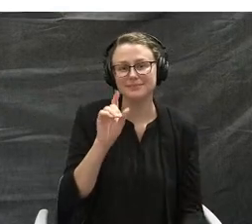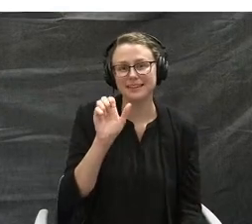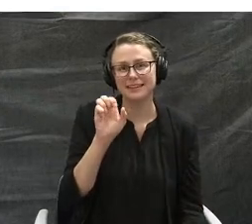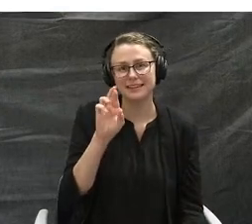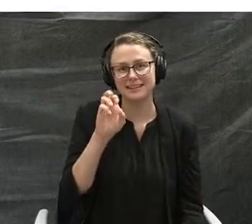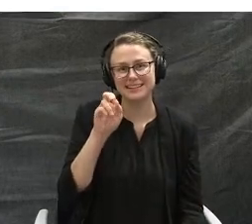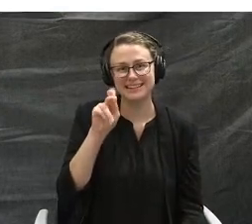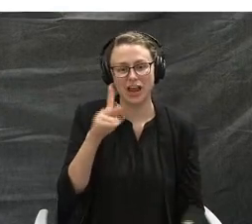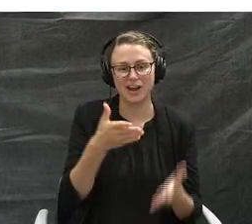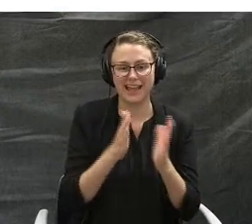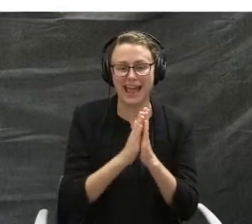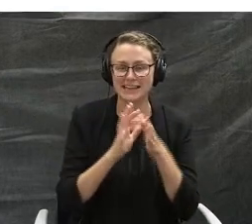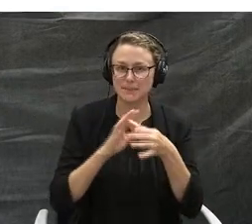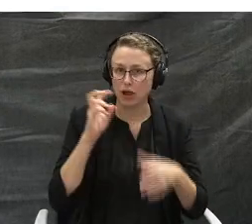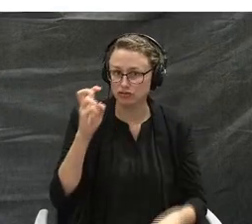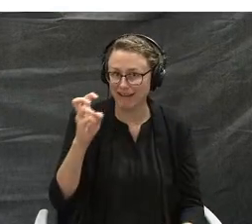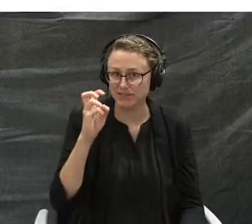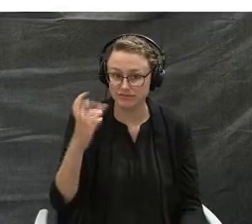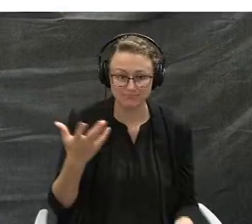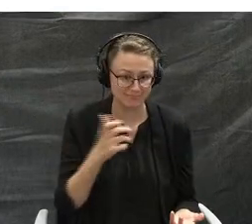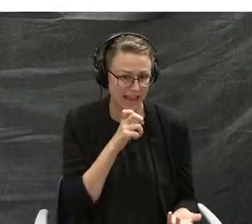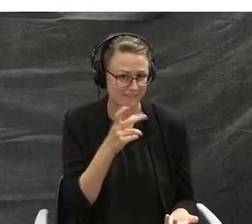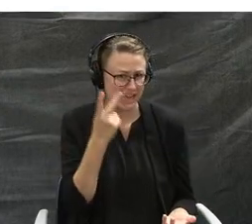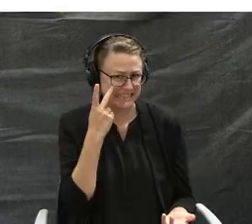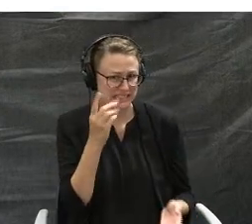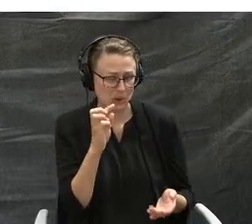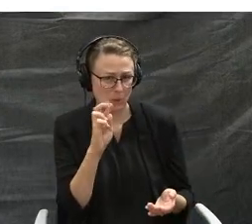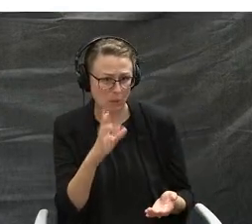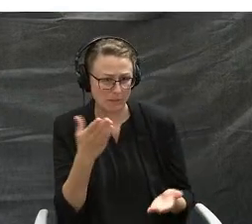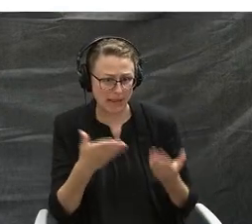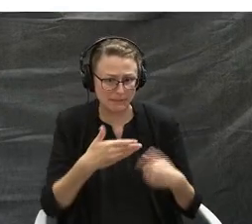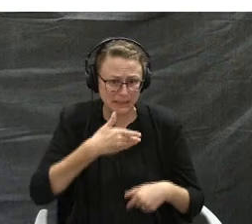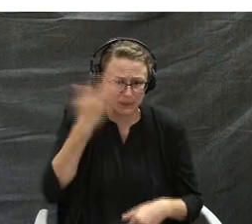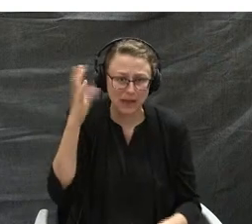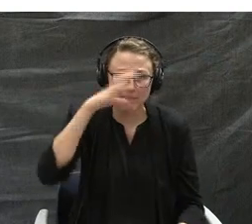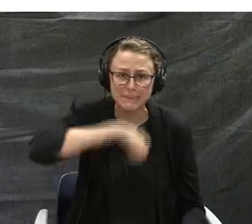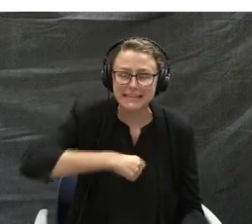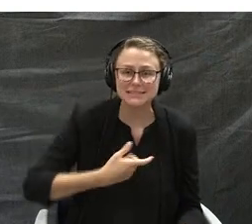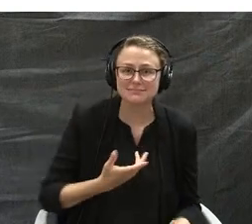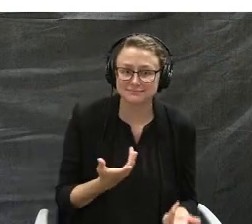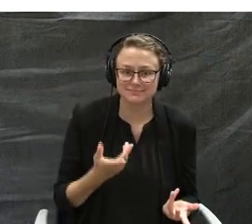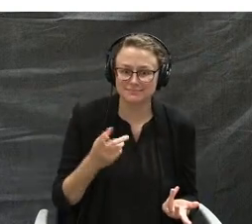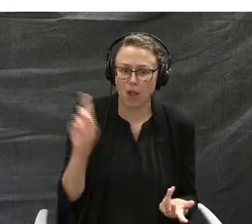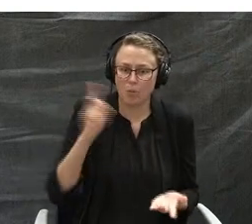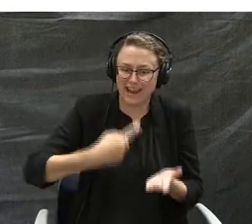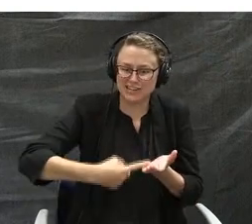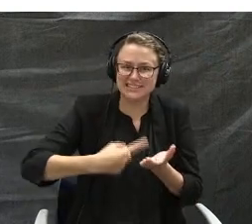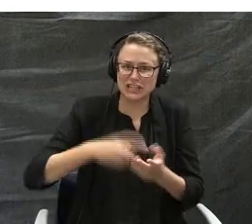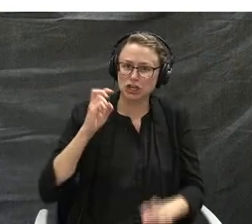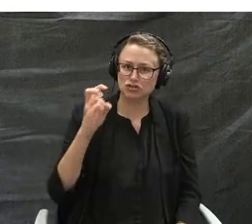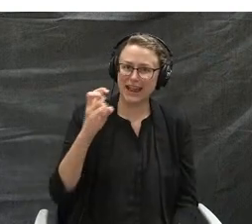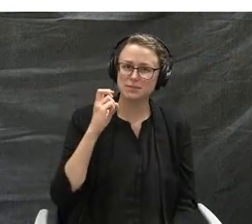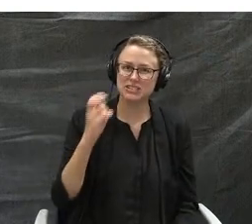I have not seen. Or maybe I missed it anywhere addressing the transportation of the kids to and from school in any in